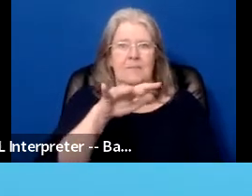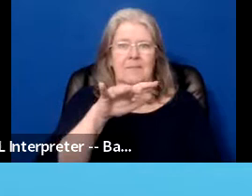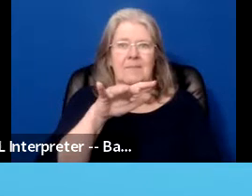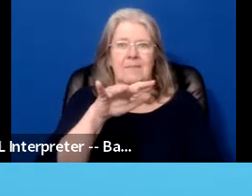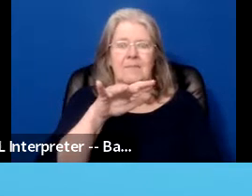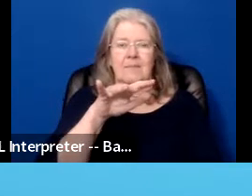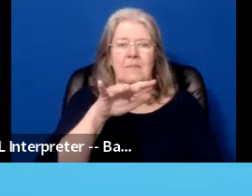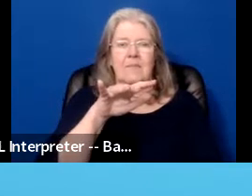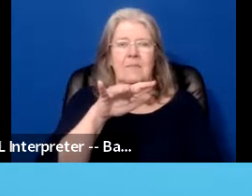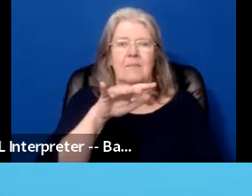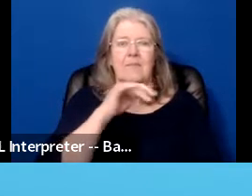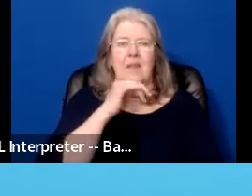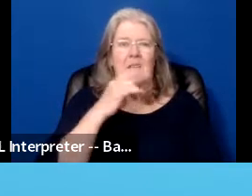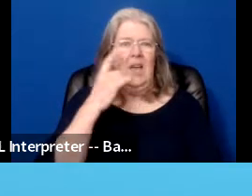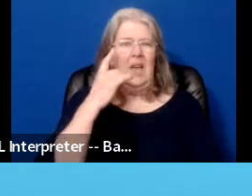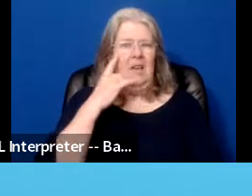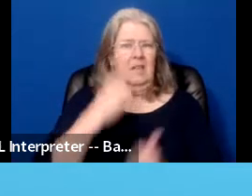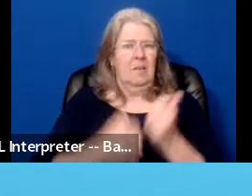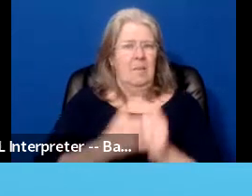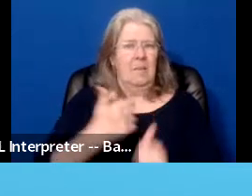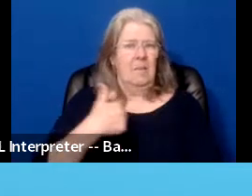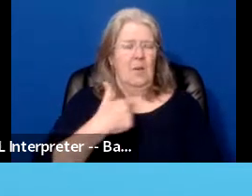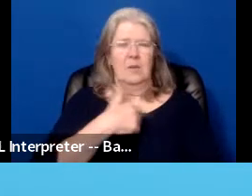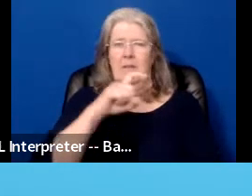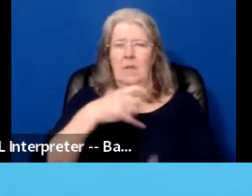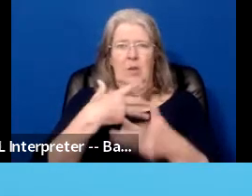Alright, so I don't think most of us would go outside if there was a swarm of locusts outside this